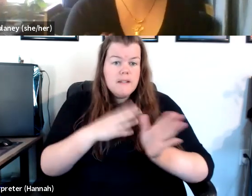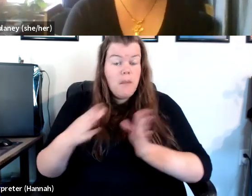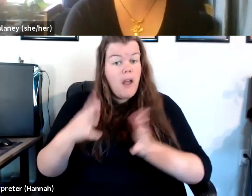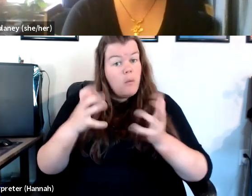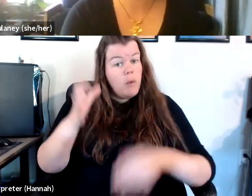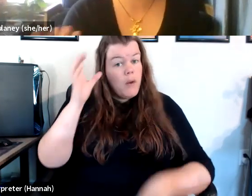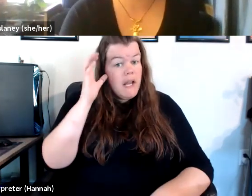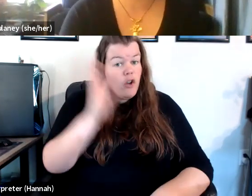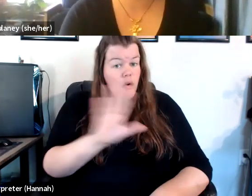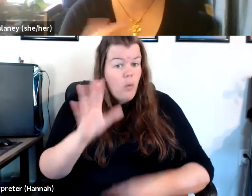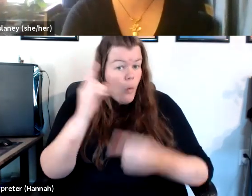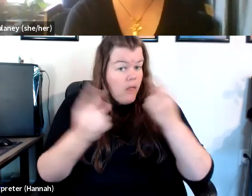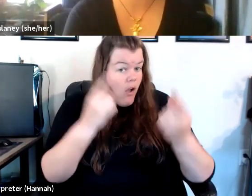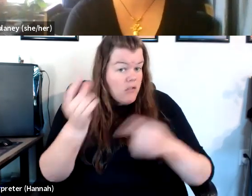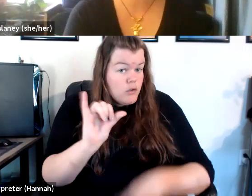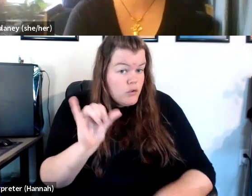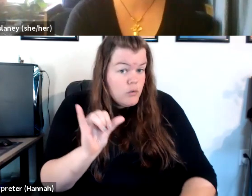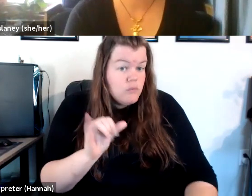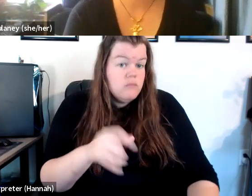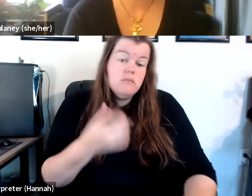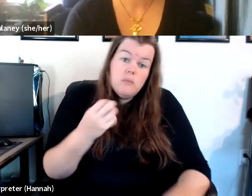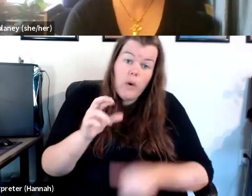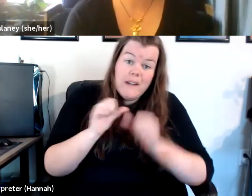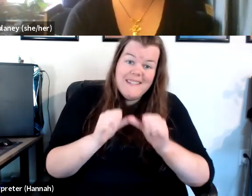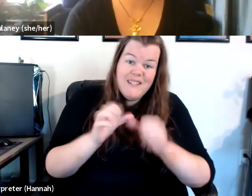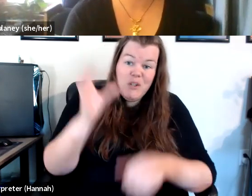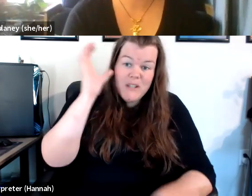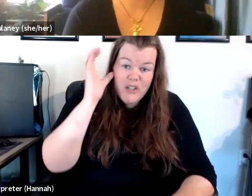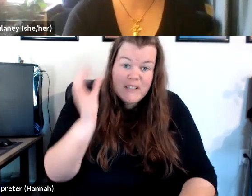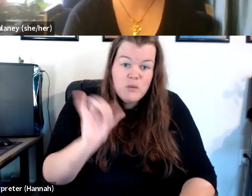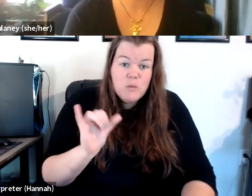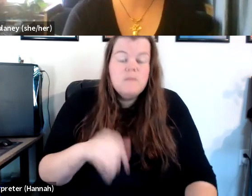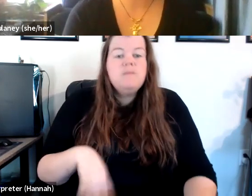or keep hearing your thoughts for those of you who have been part of this. This is a plan and